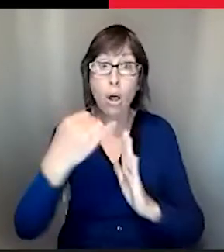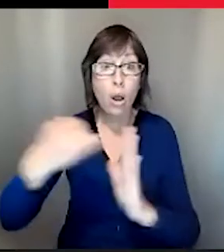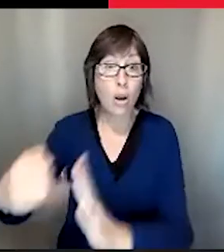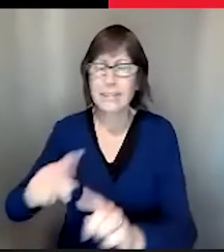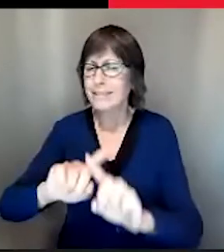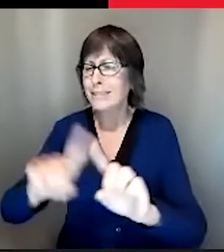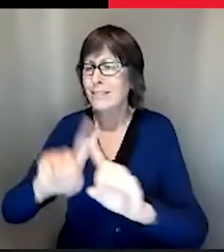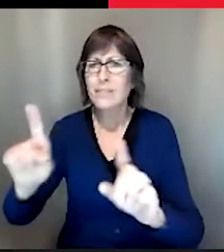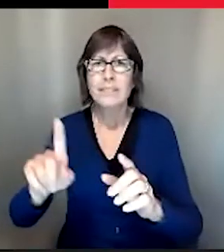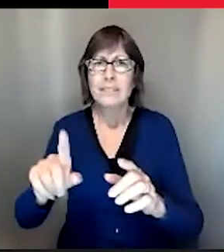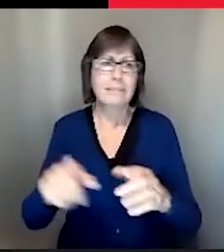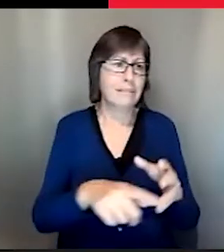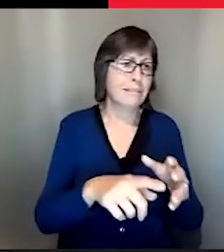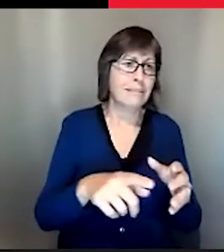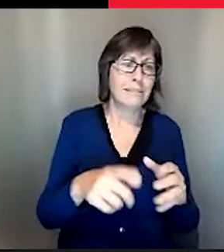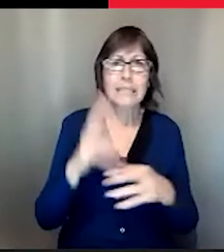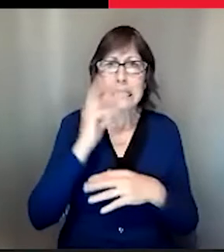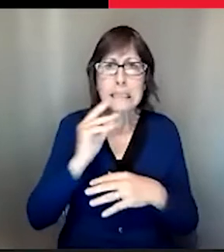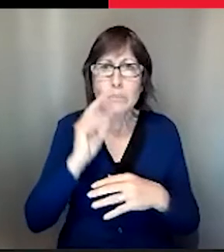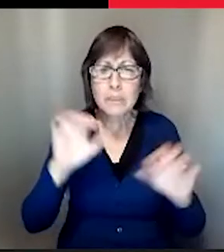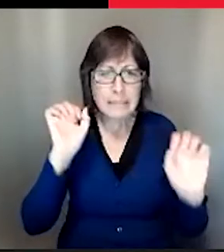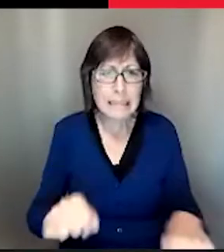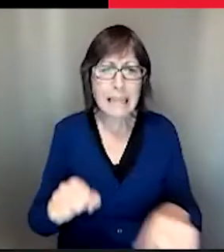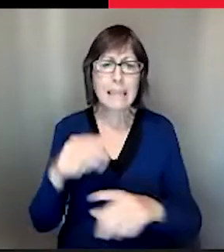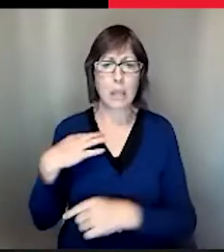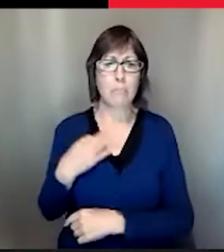of their careers are welcome to apply. We encourage submissions from artists that are